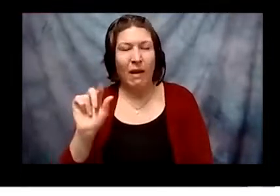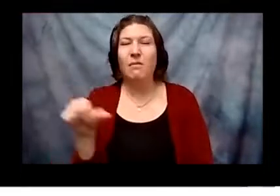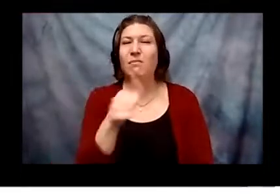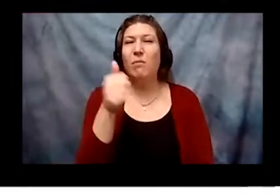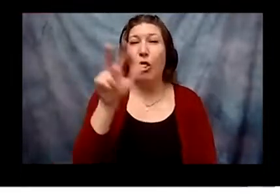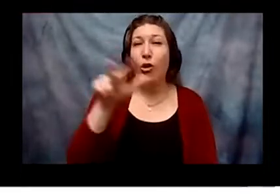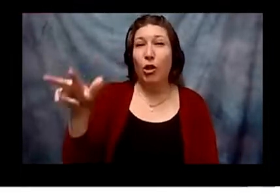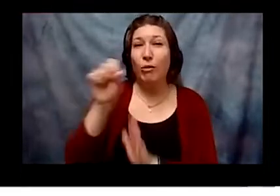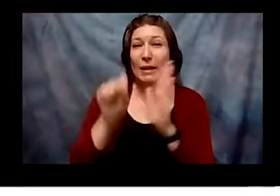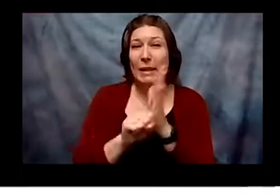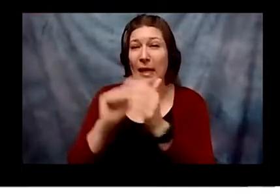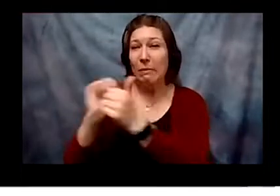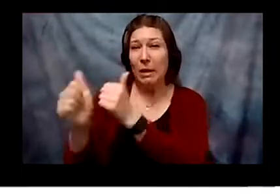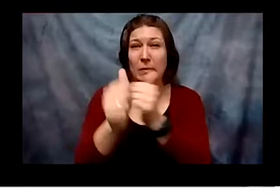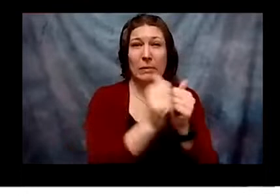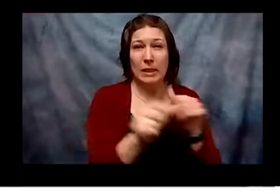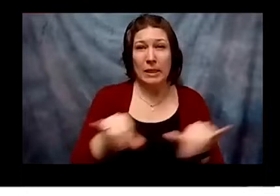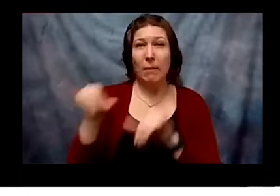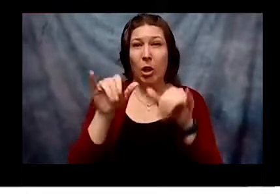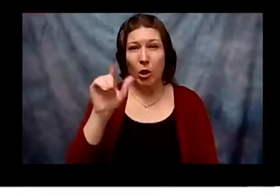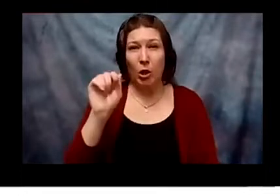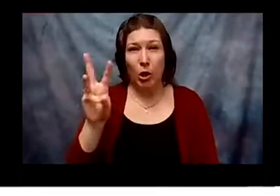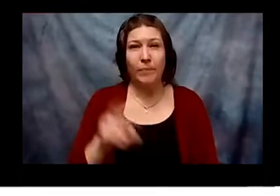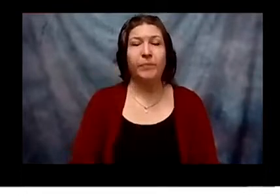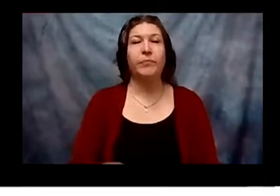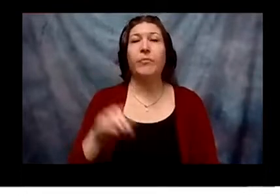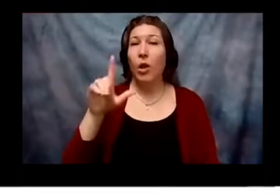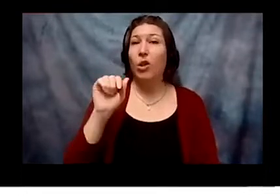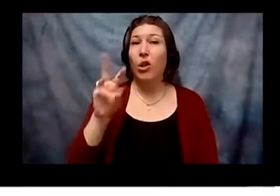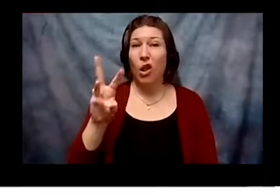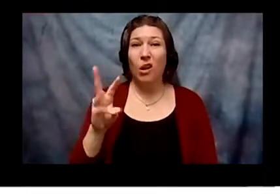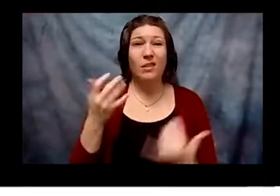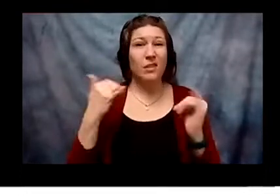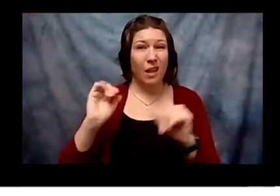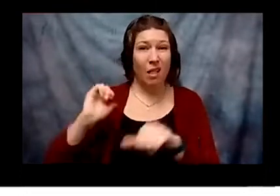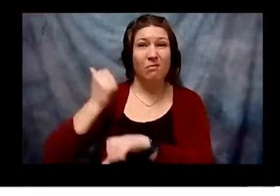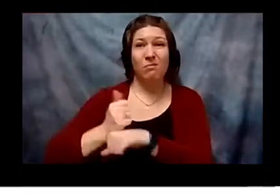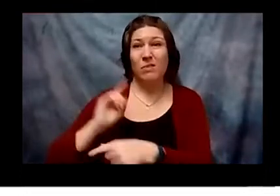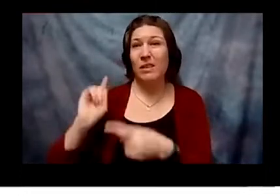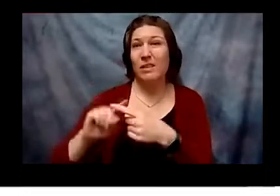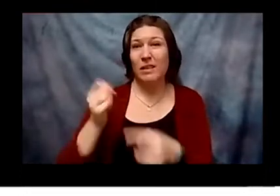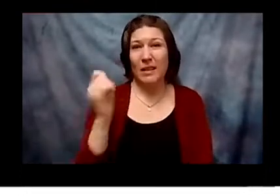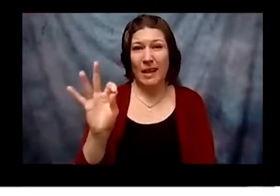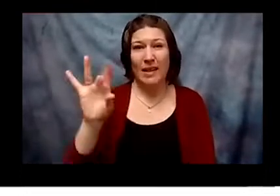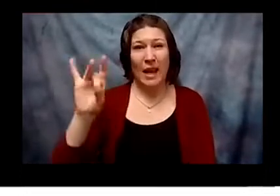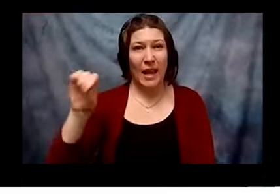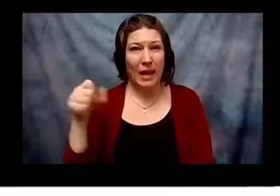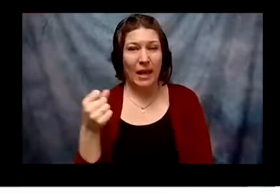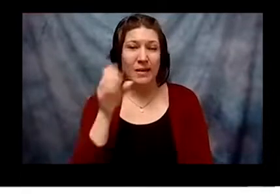passed similar laws. These laws were active into the 1980s and mainly targeted women.